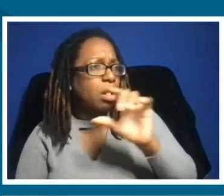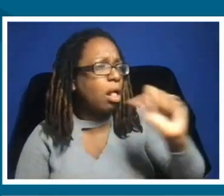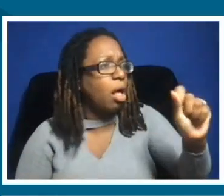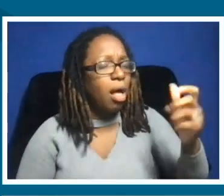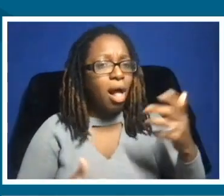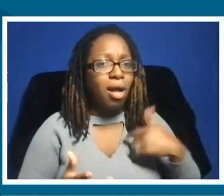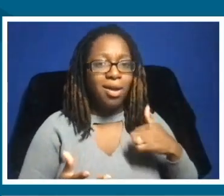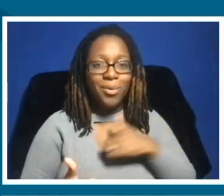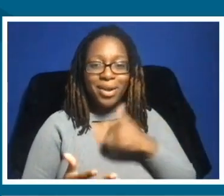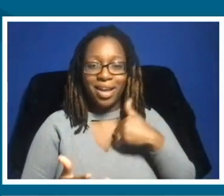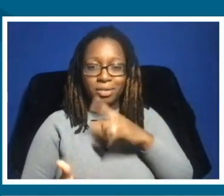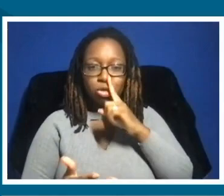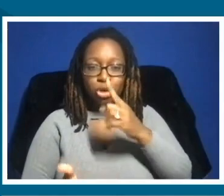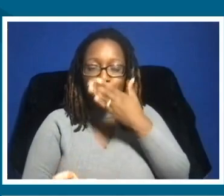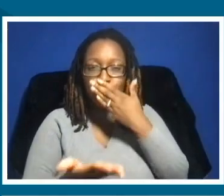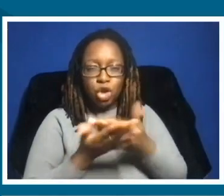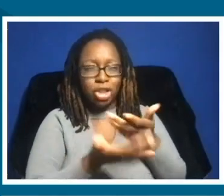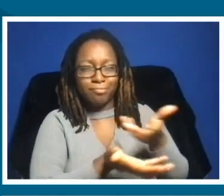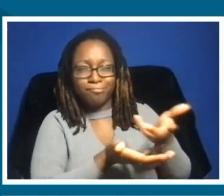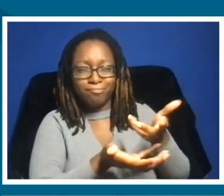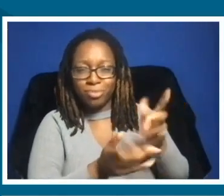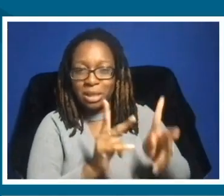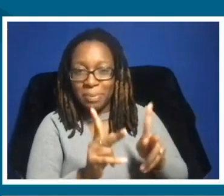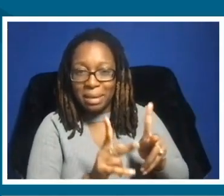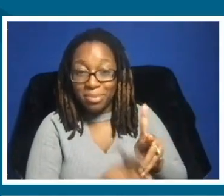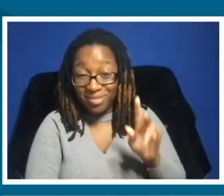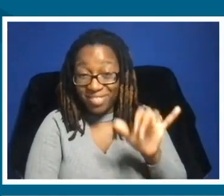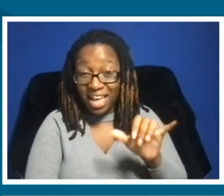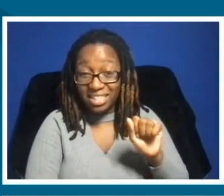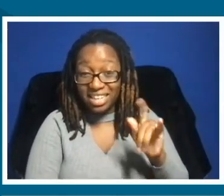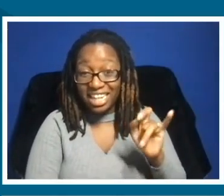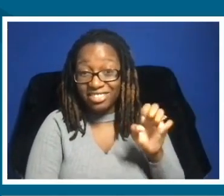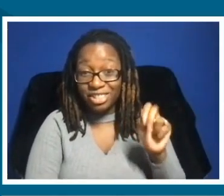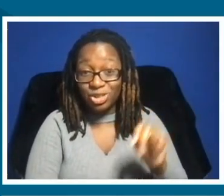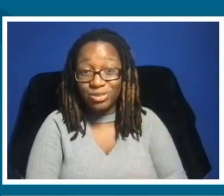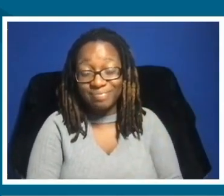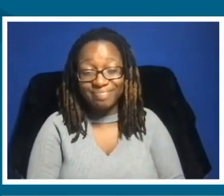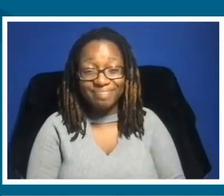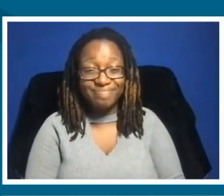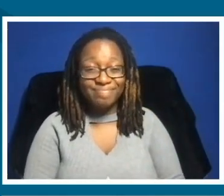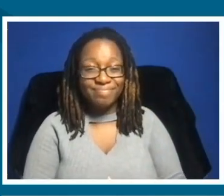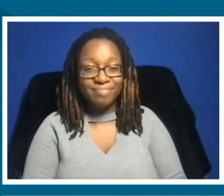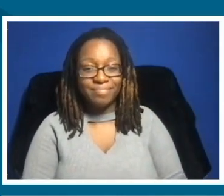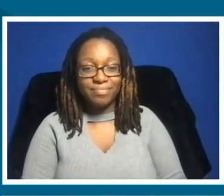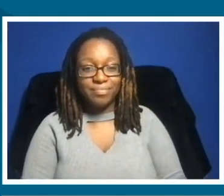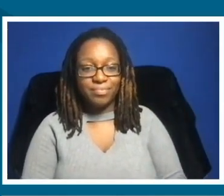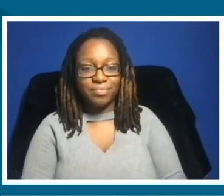conversations um that is an activation